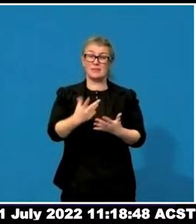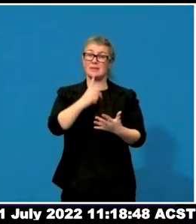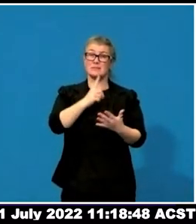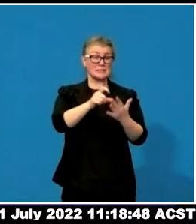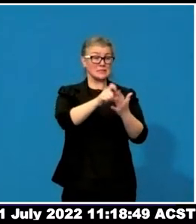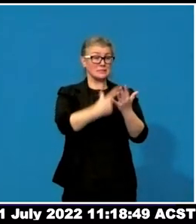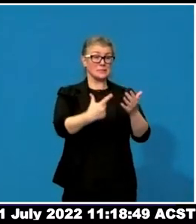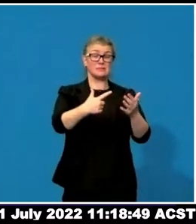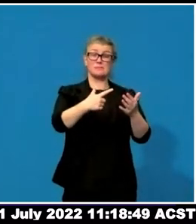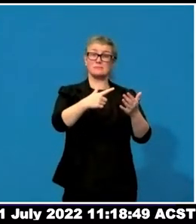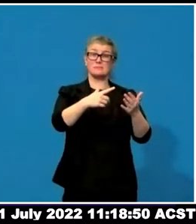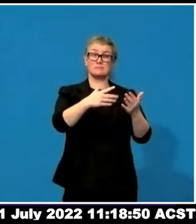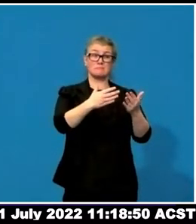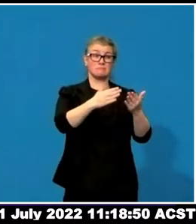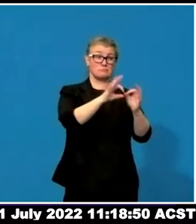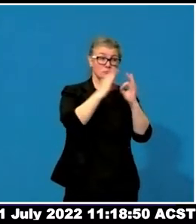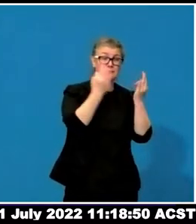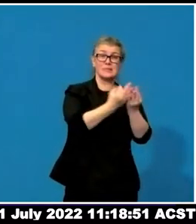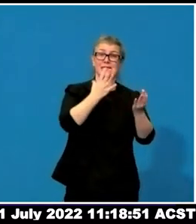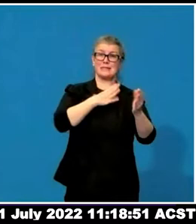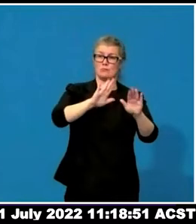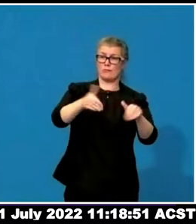Torres Strait Islander communities, including remote communities.